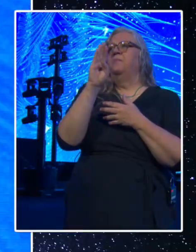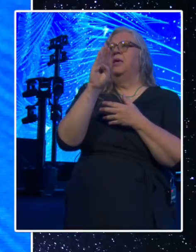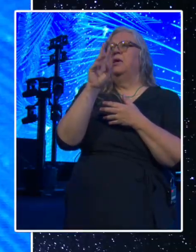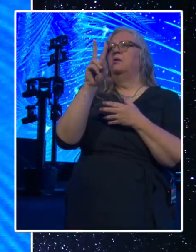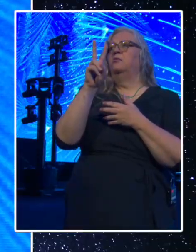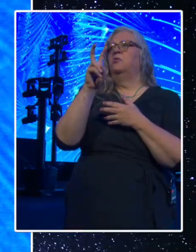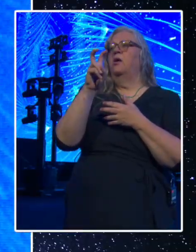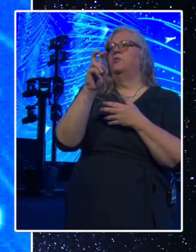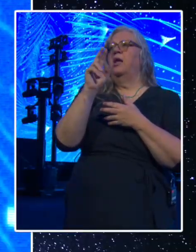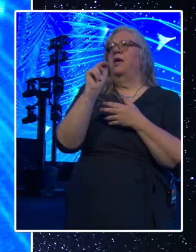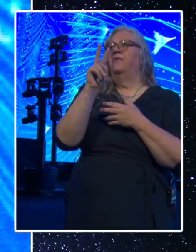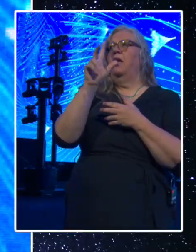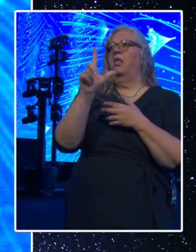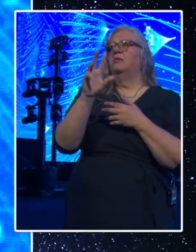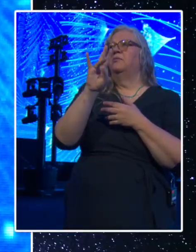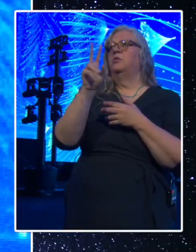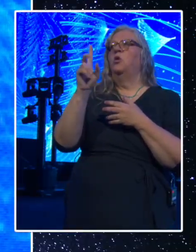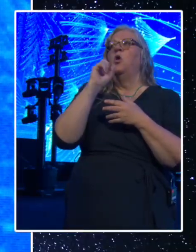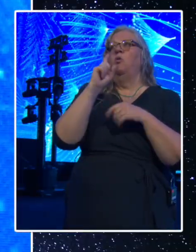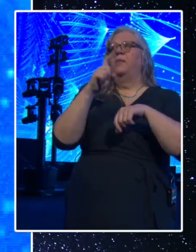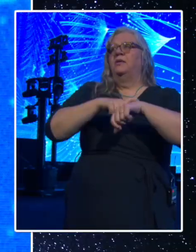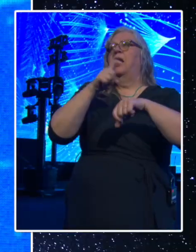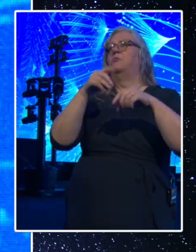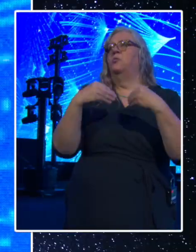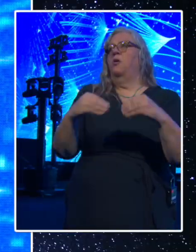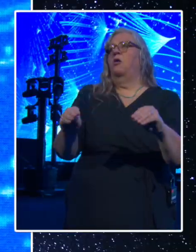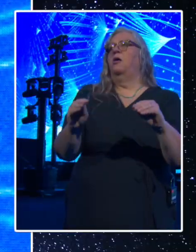and will be time-to-market with the latest NVIDIA GPUs